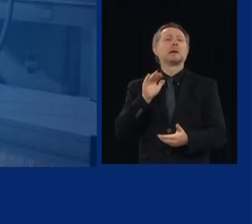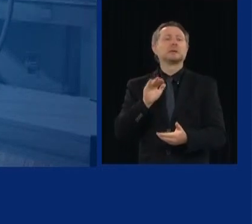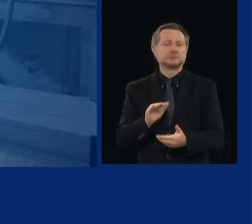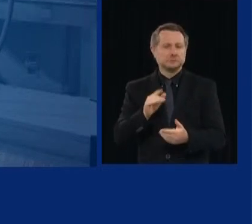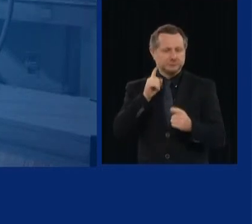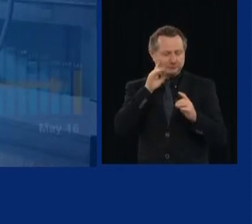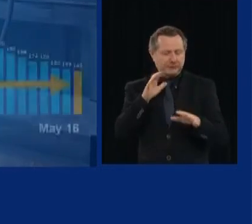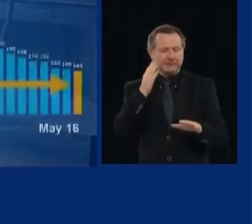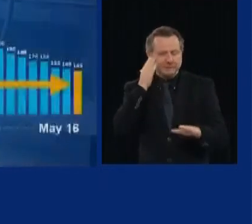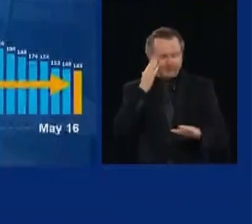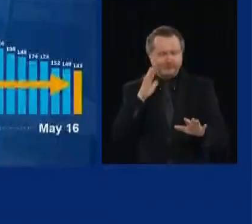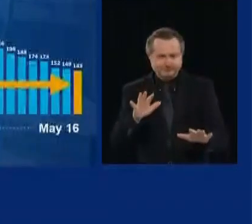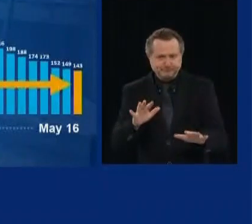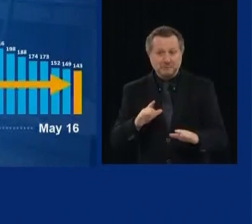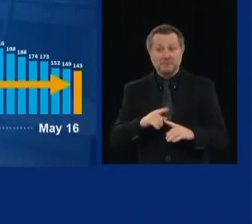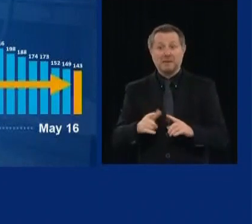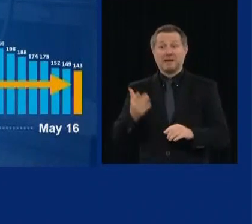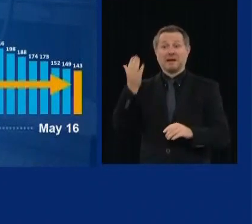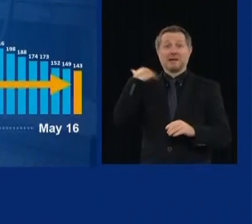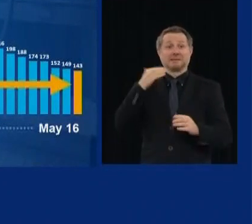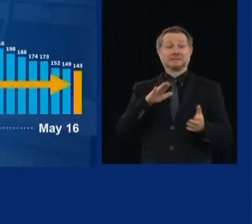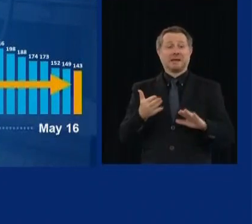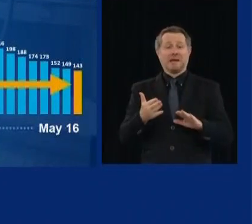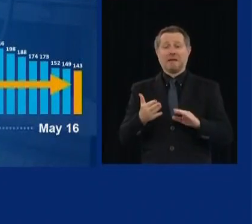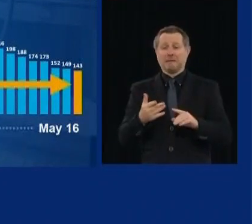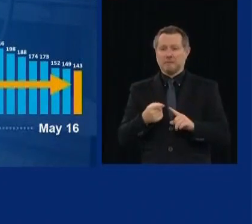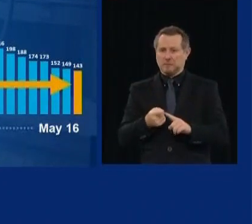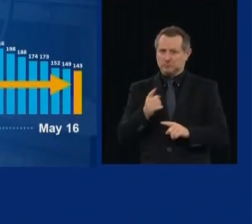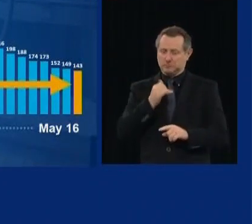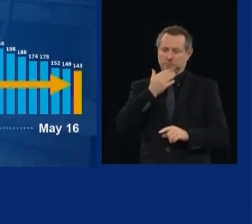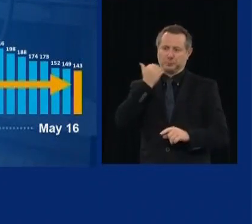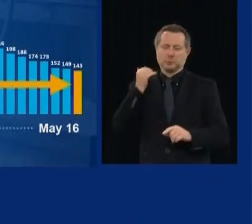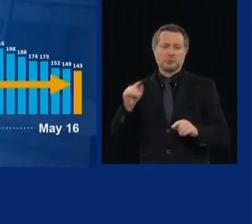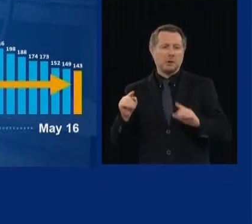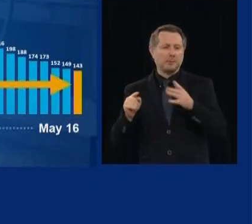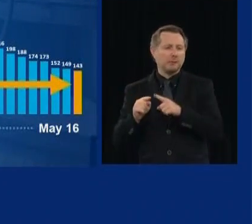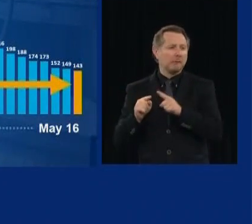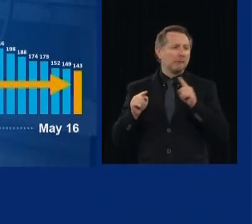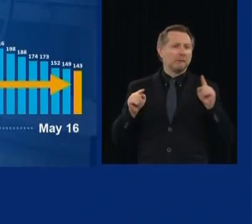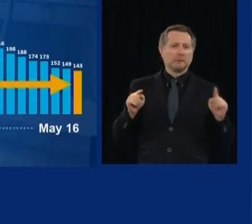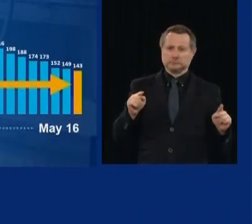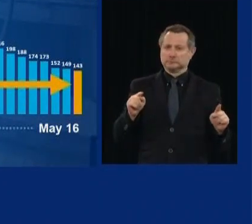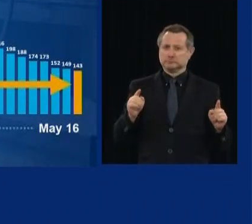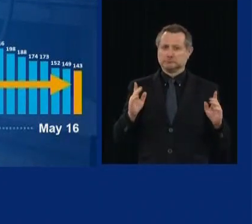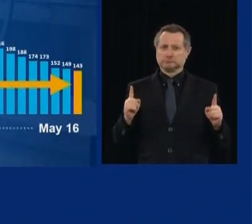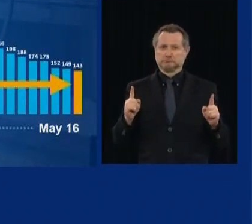SHOCKING TO PEOPLE ONLY IN THIS